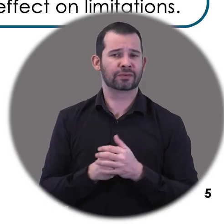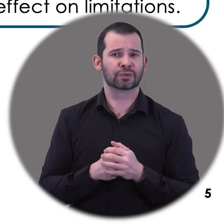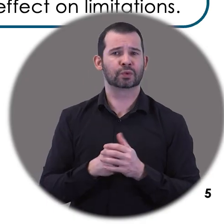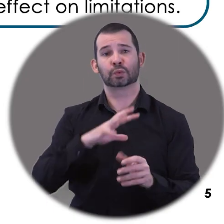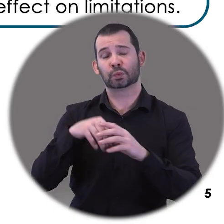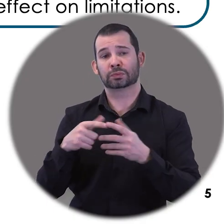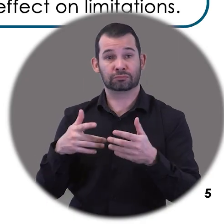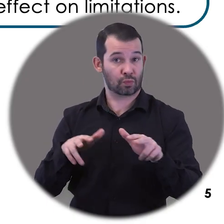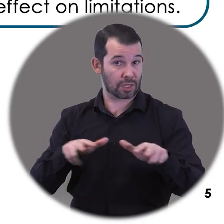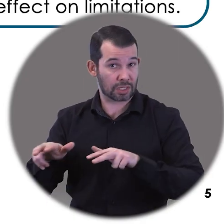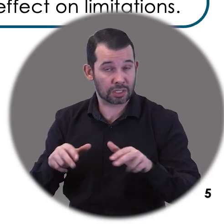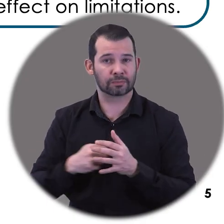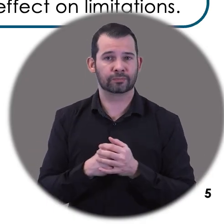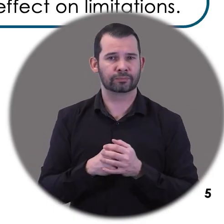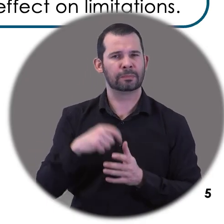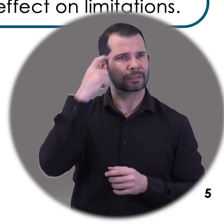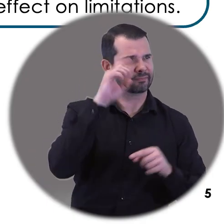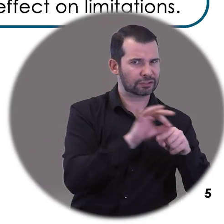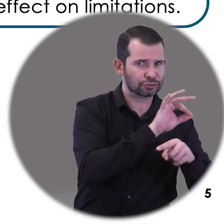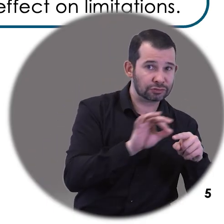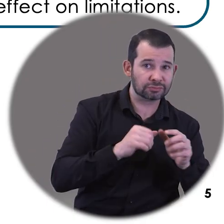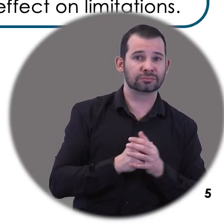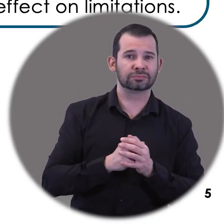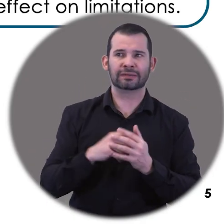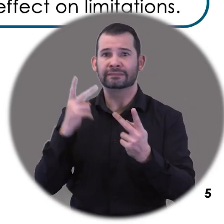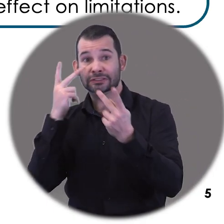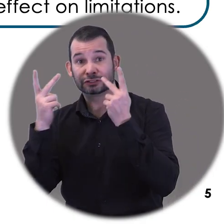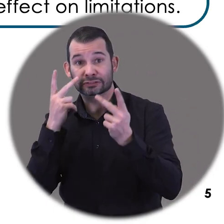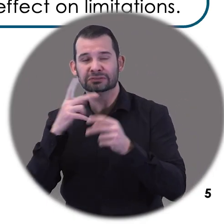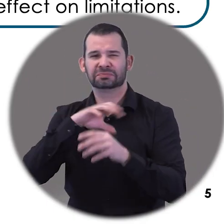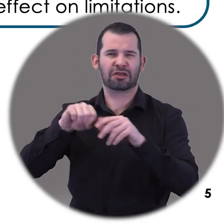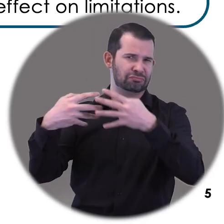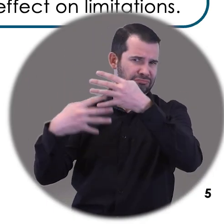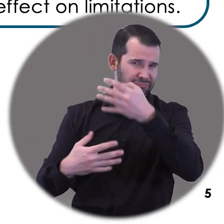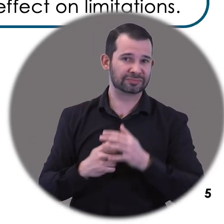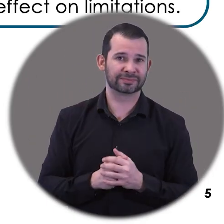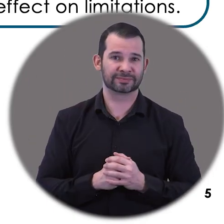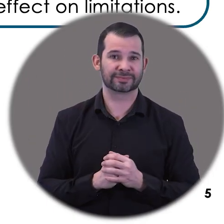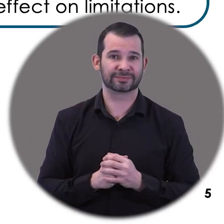including walking, mental functions, and vision among others.